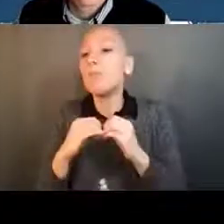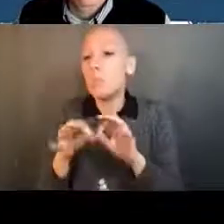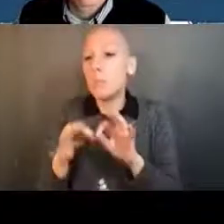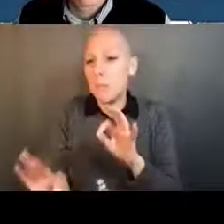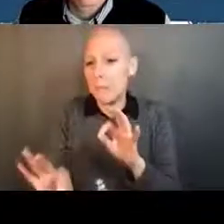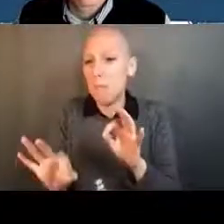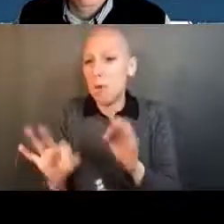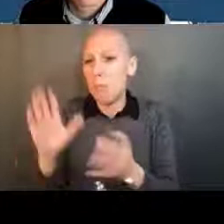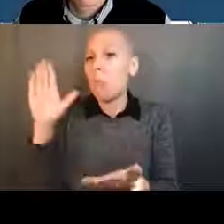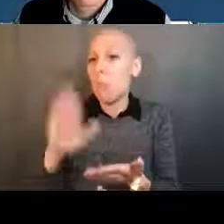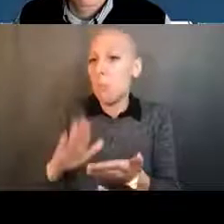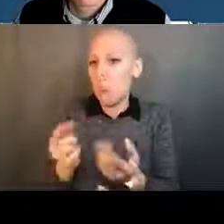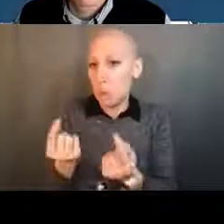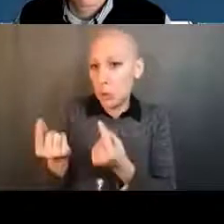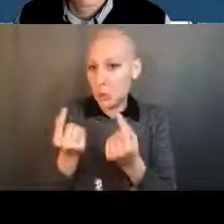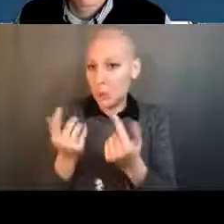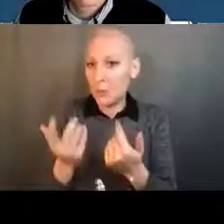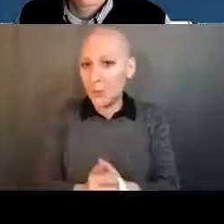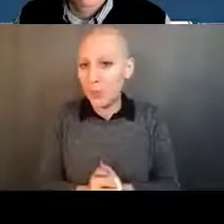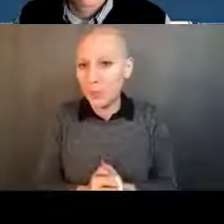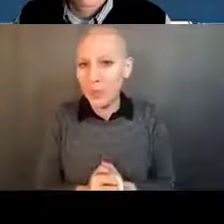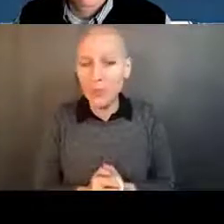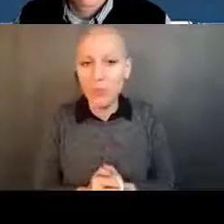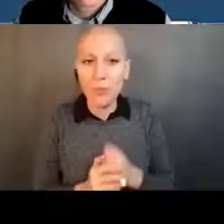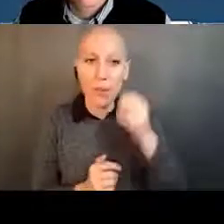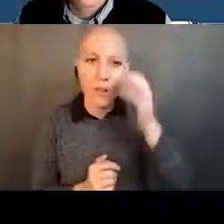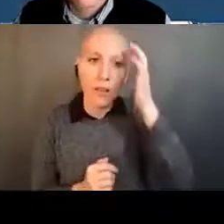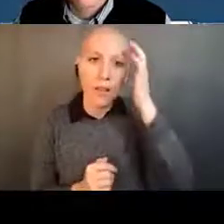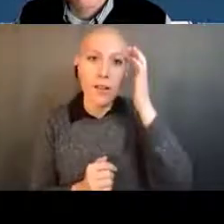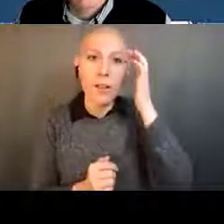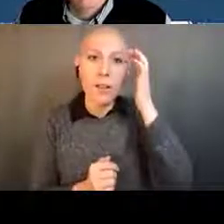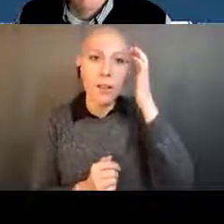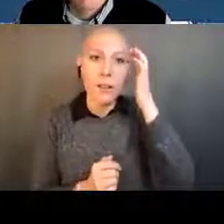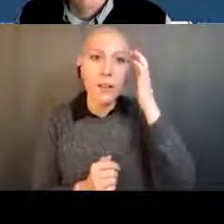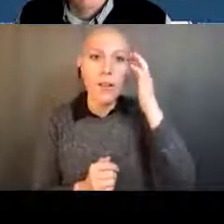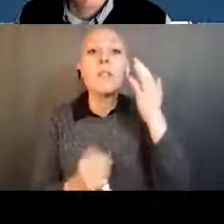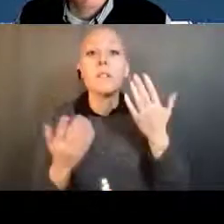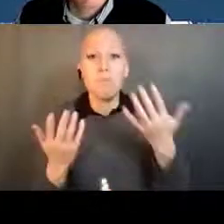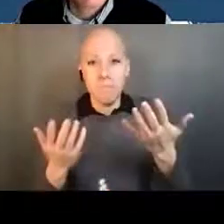So there we go, so let's talk about the DUNS